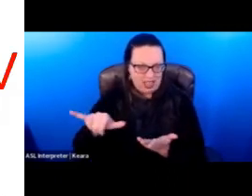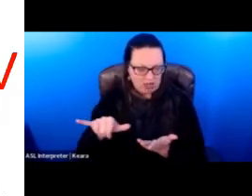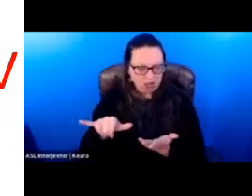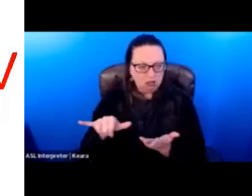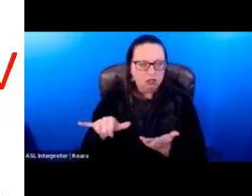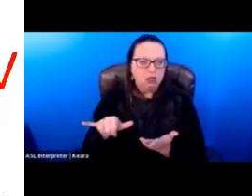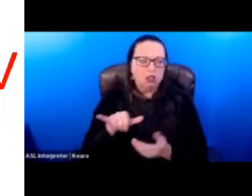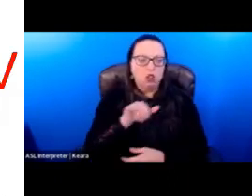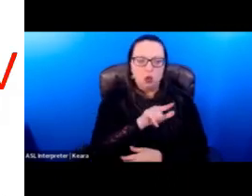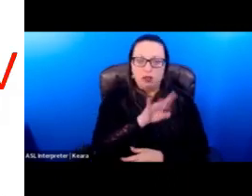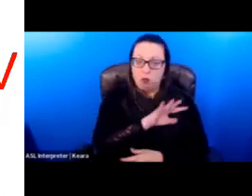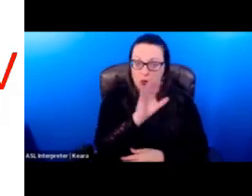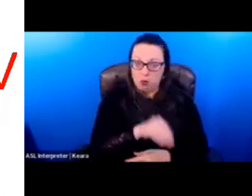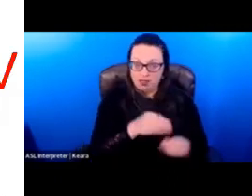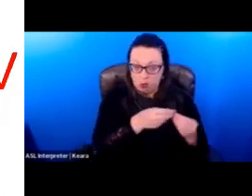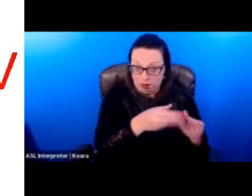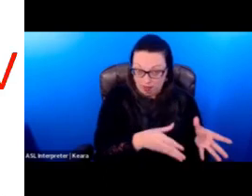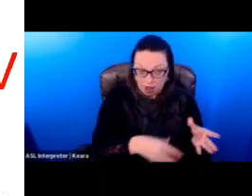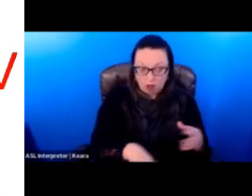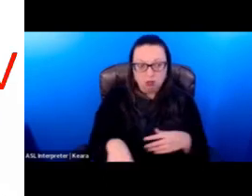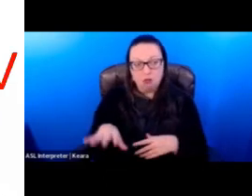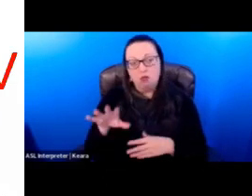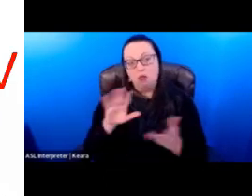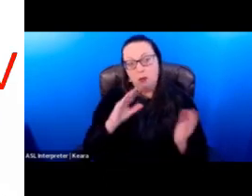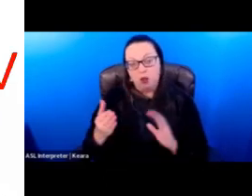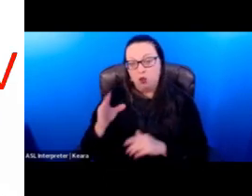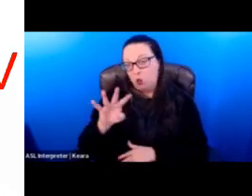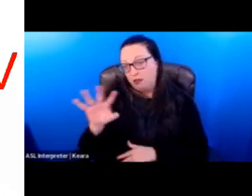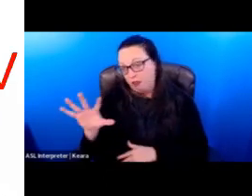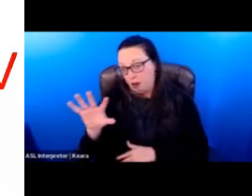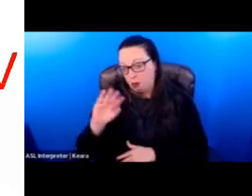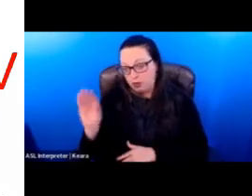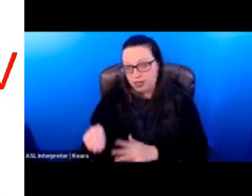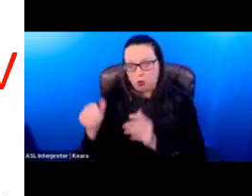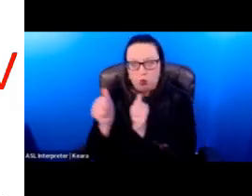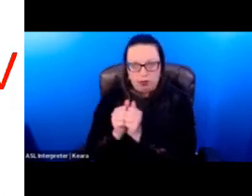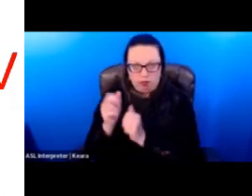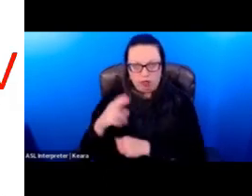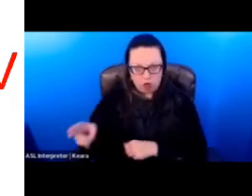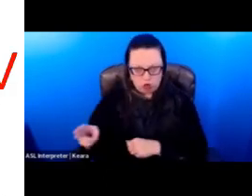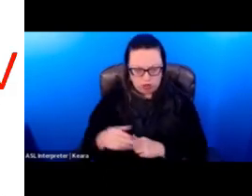almost 45% 40 to 45% of those with a history and again on the